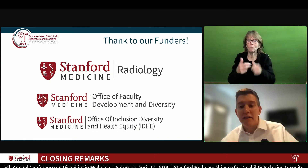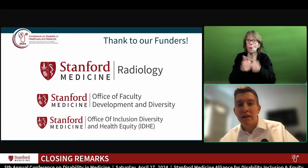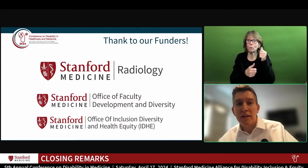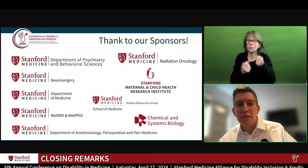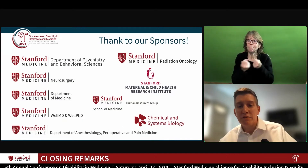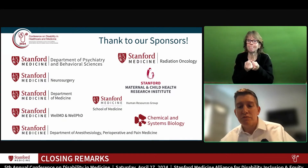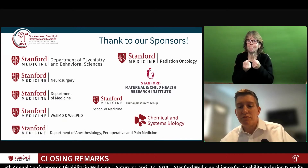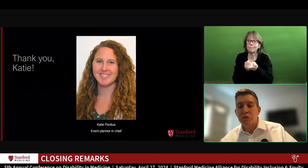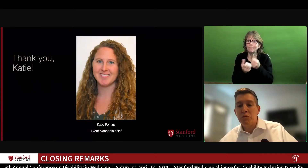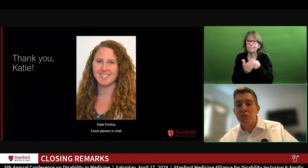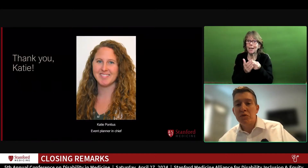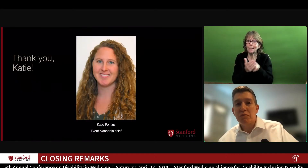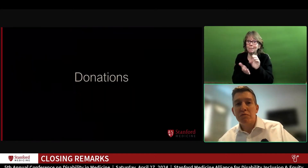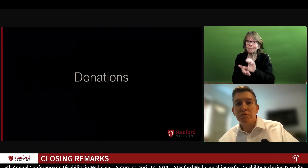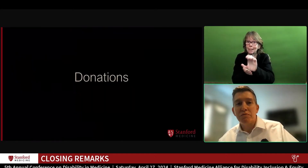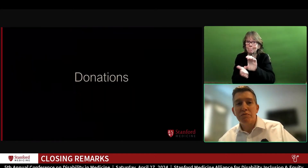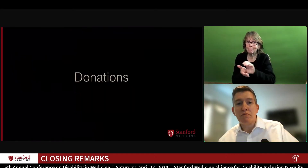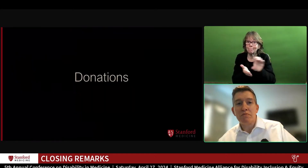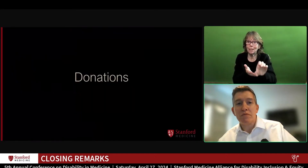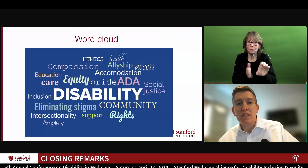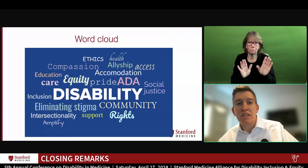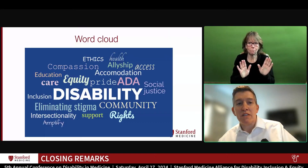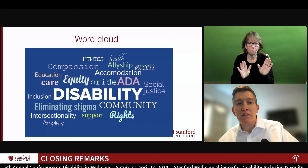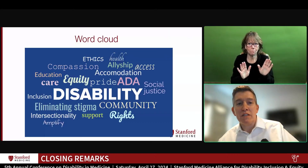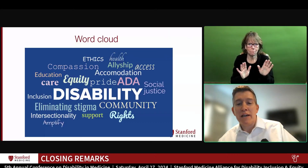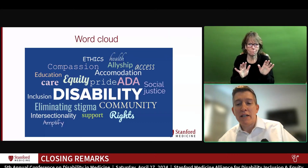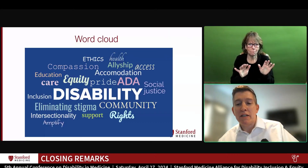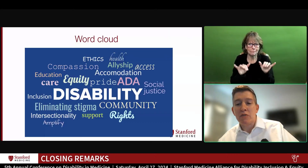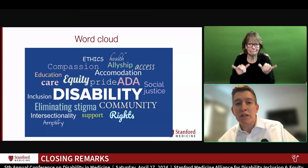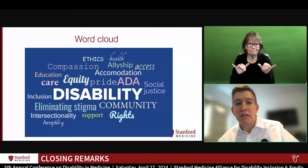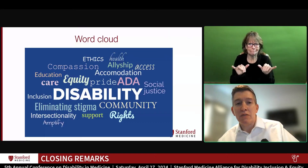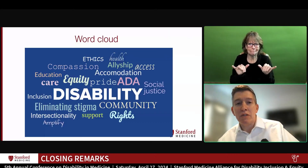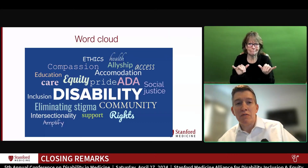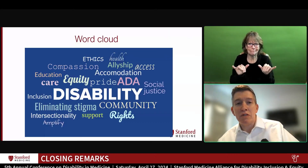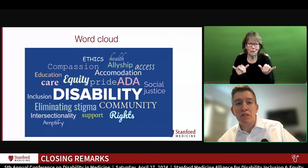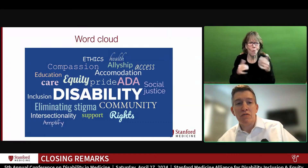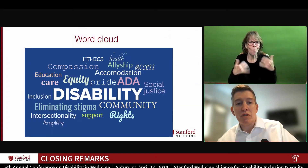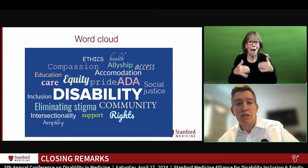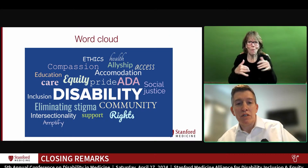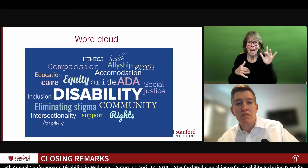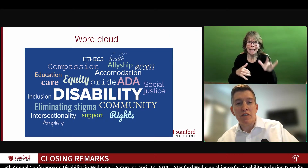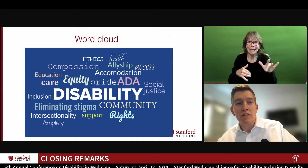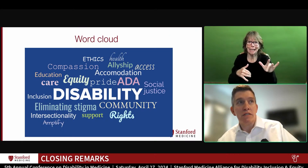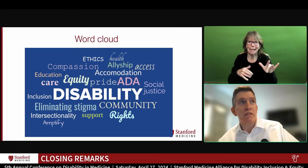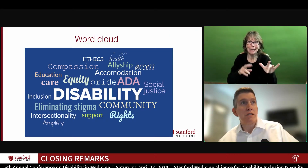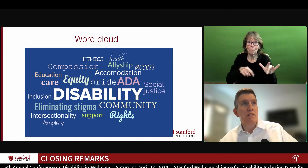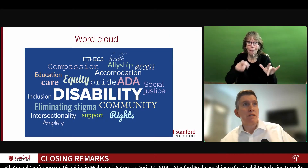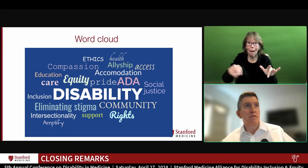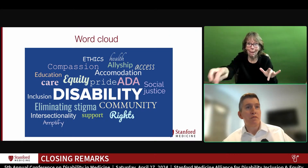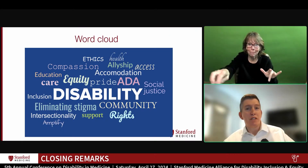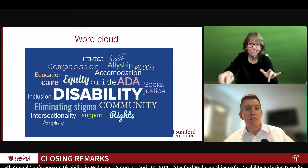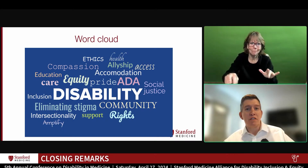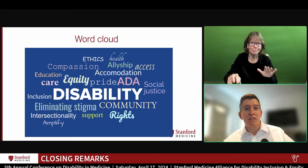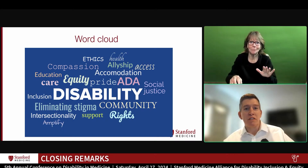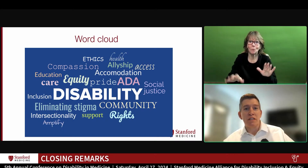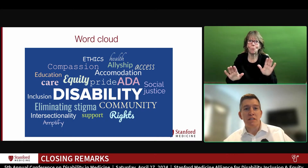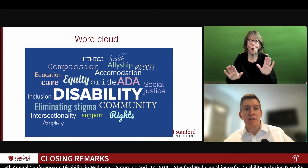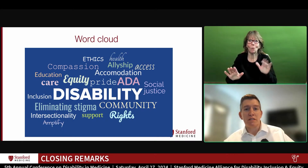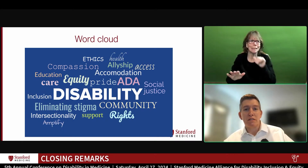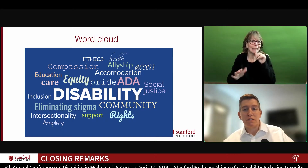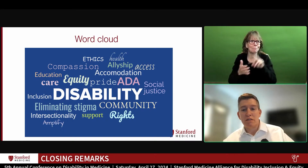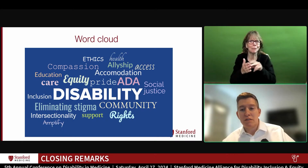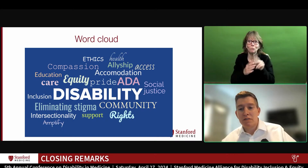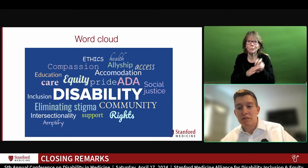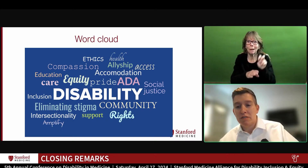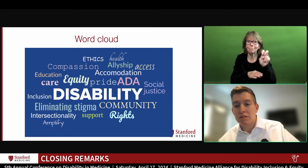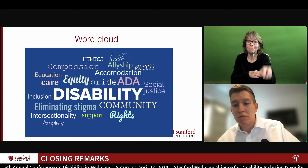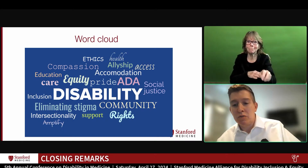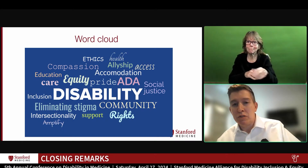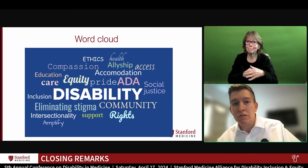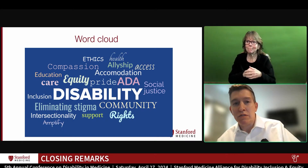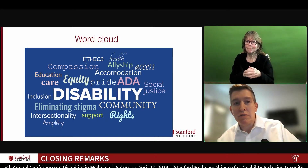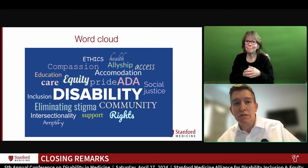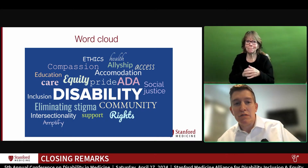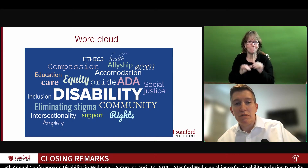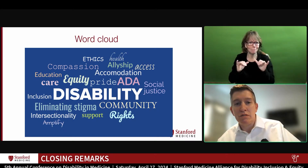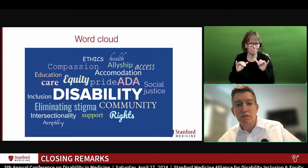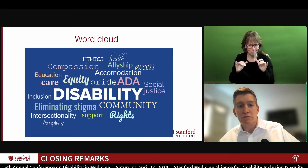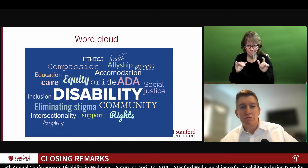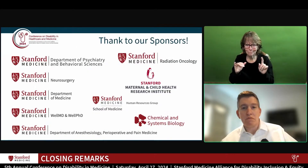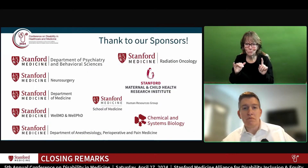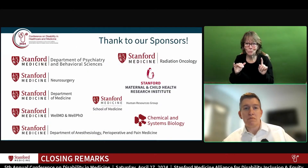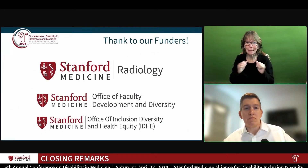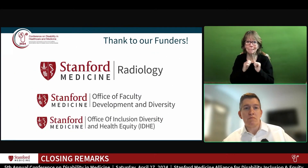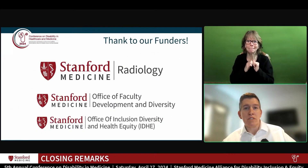And then, oops, got a little lag here, that went really far in advance. That's having like, Lord,